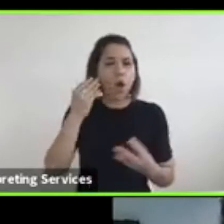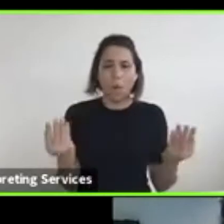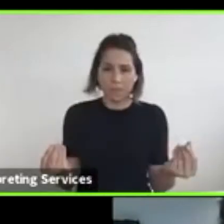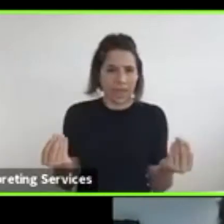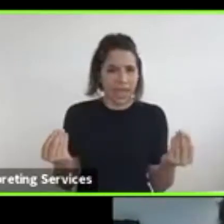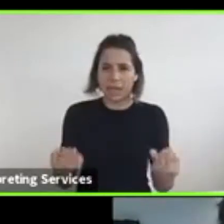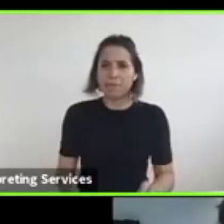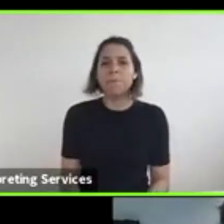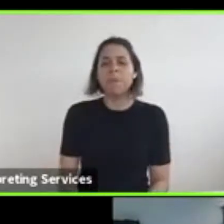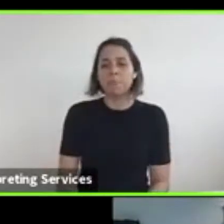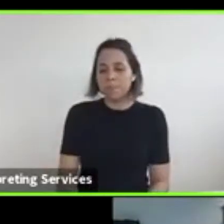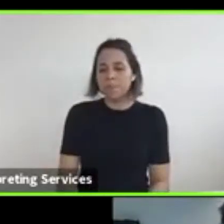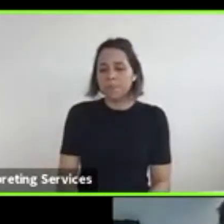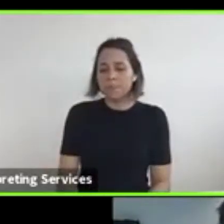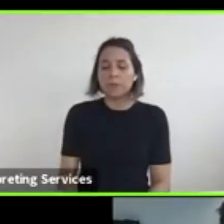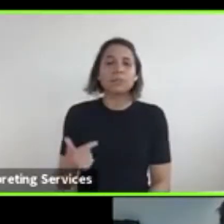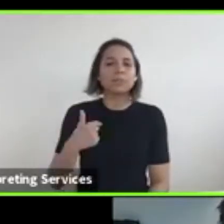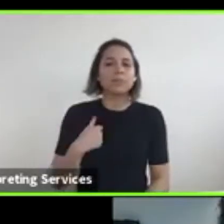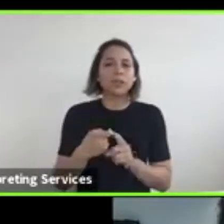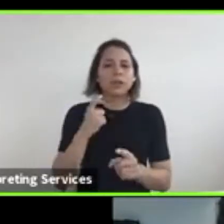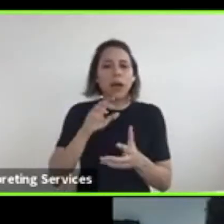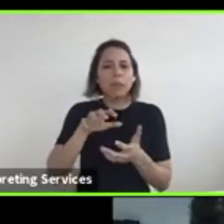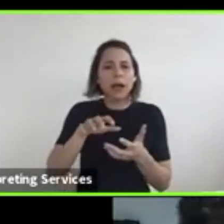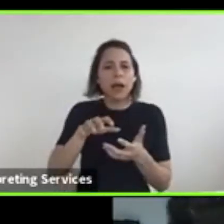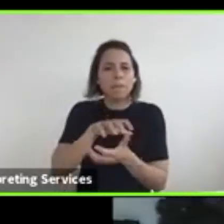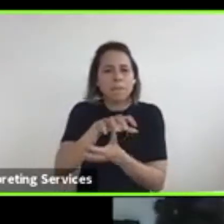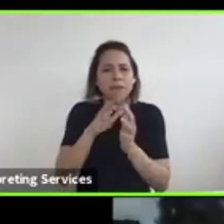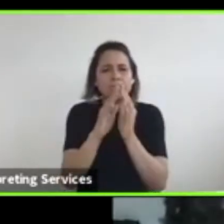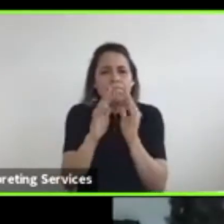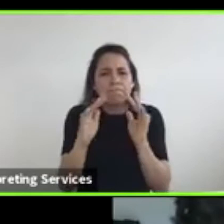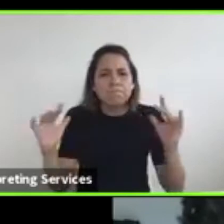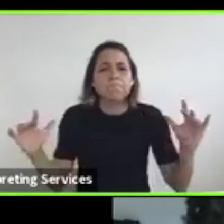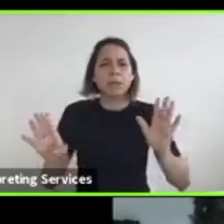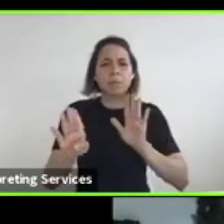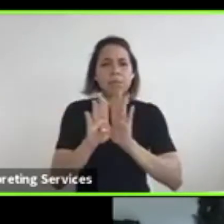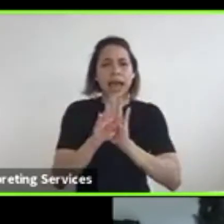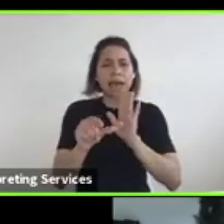A MIX OF PEOPLE, AND A HISTORY, ALSO, THAT HAS NOT BEEN TAUGHT TO ME.